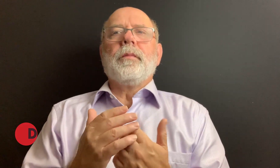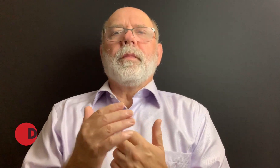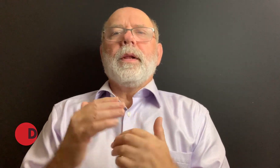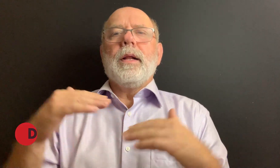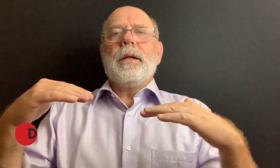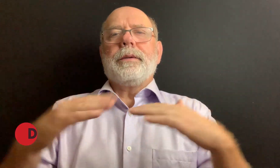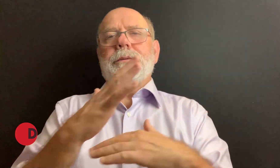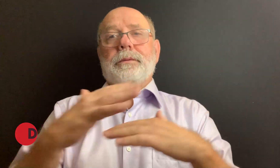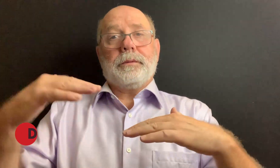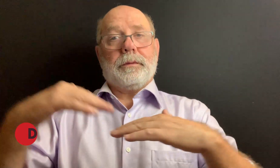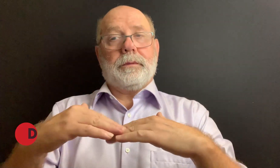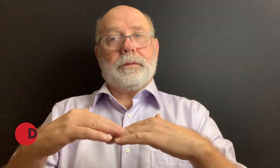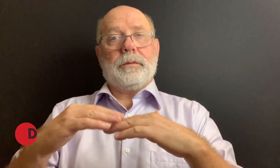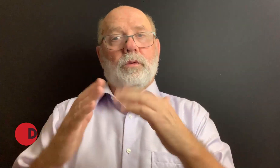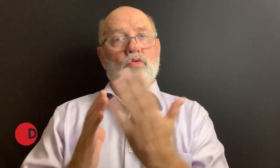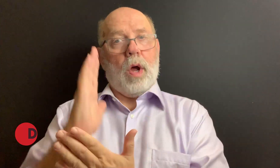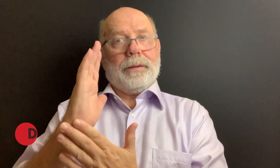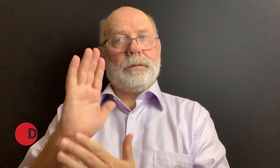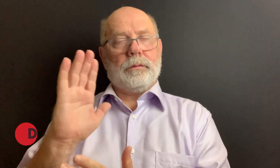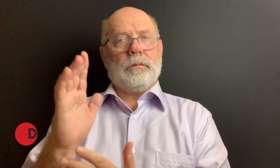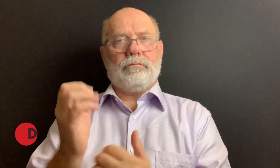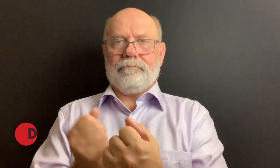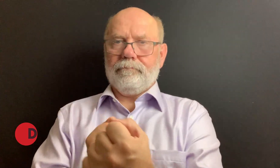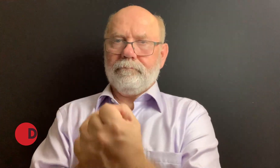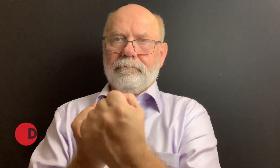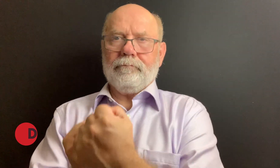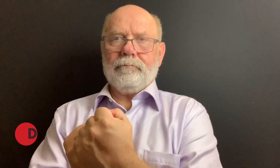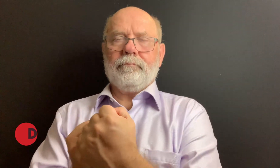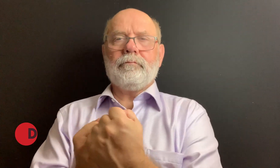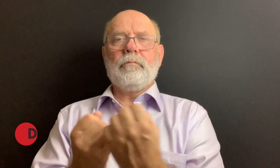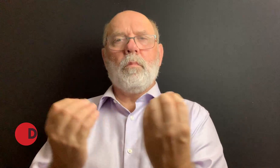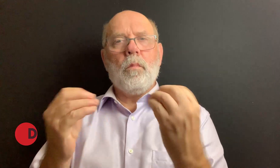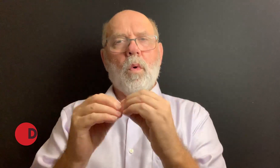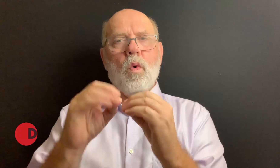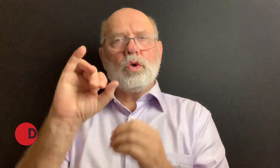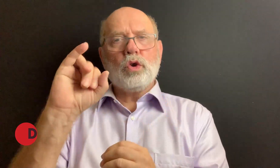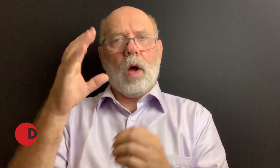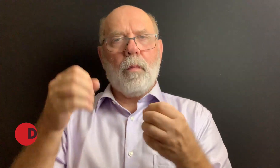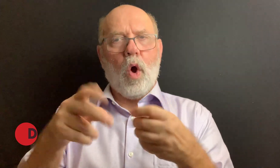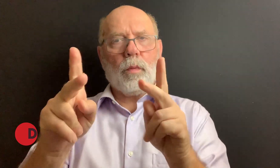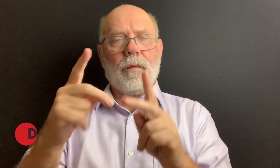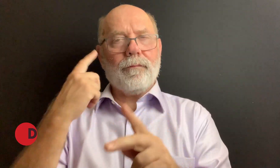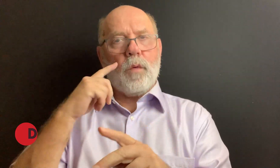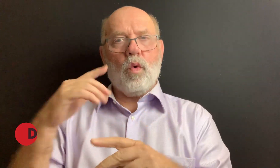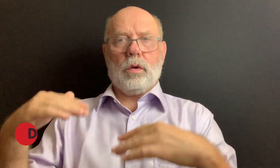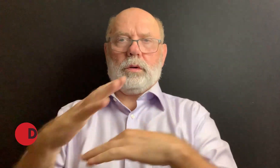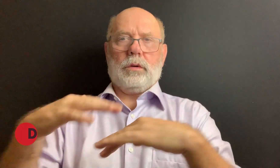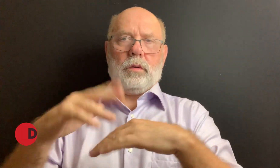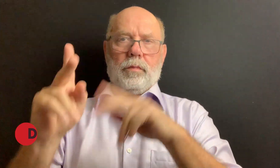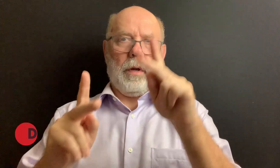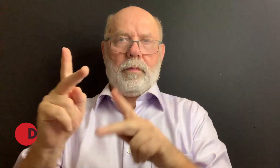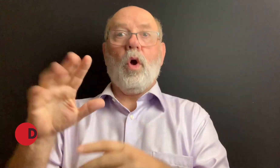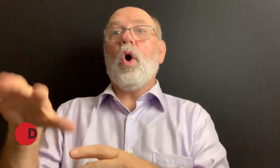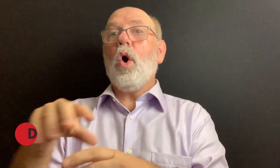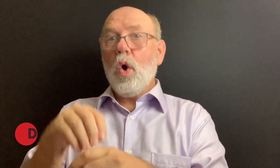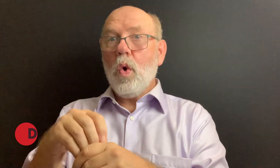support more job opportunities for Indigenous people including Indigenous